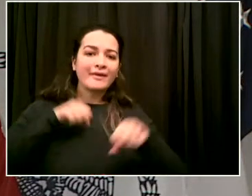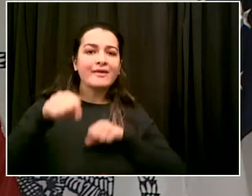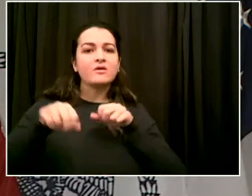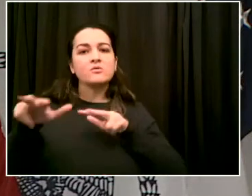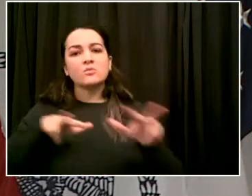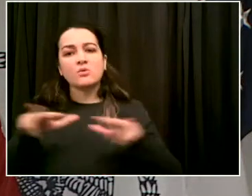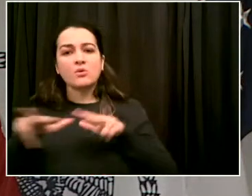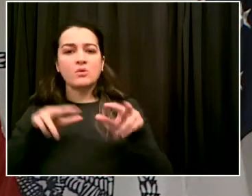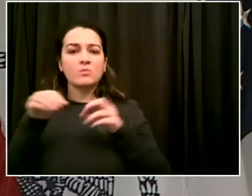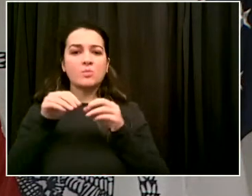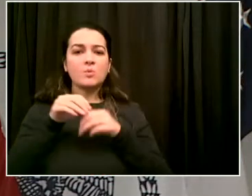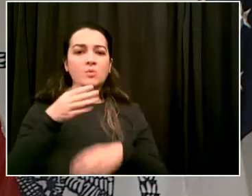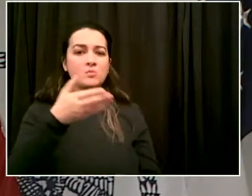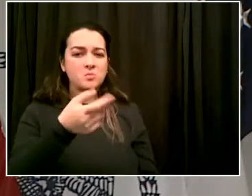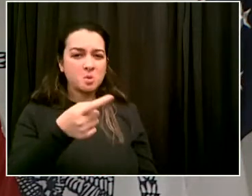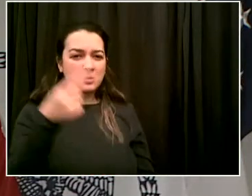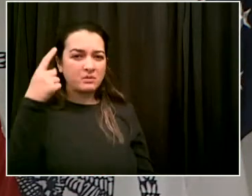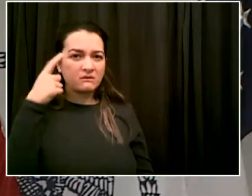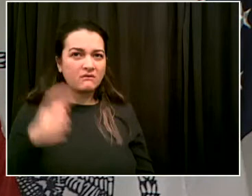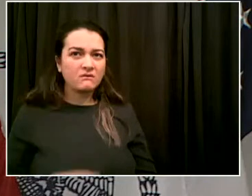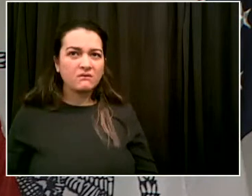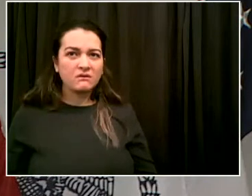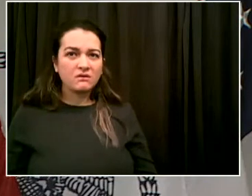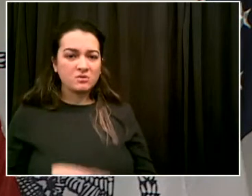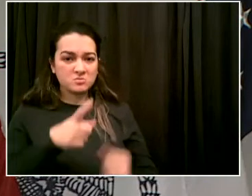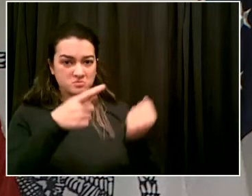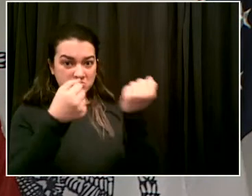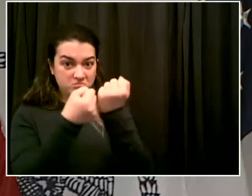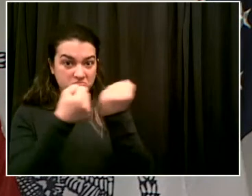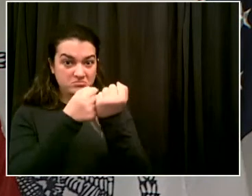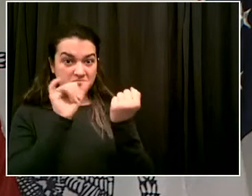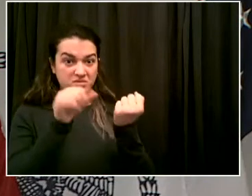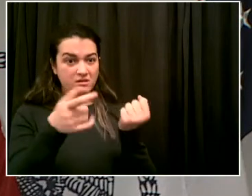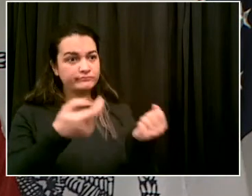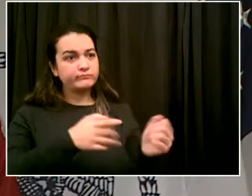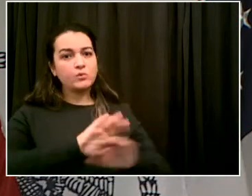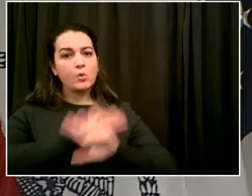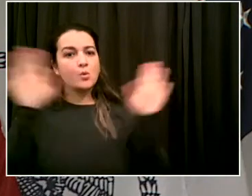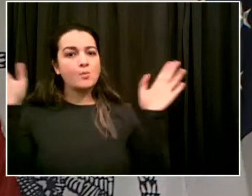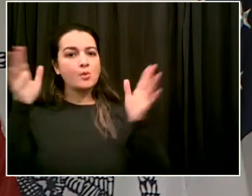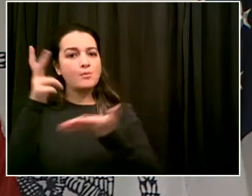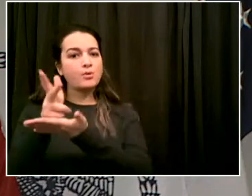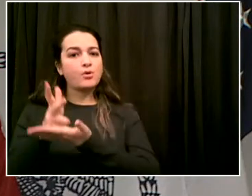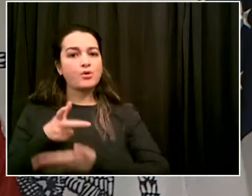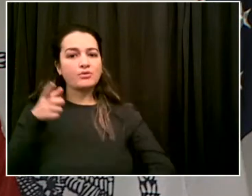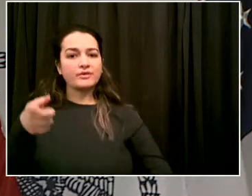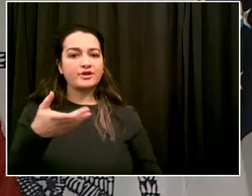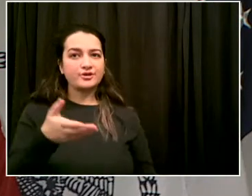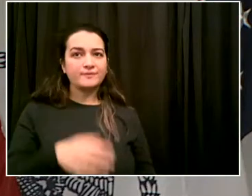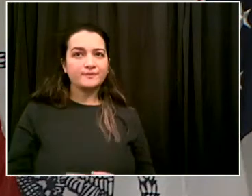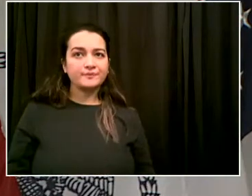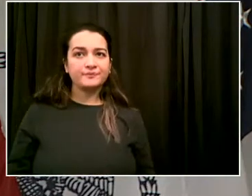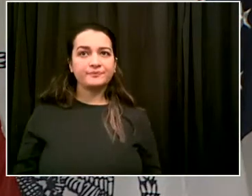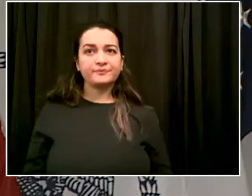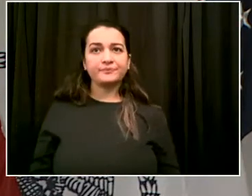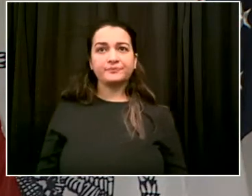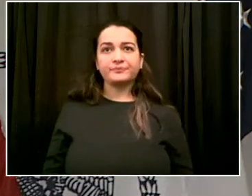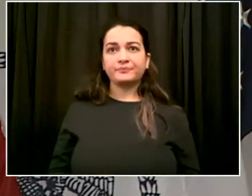FORWARD TO SEEING APPEARED